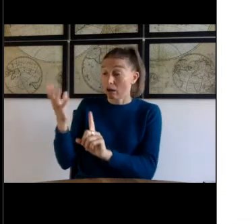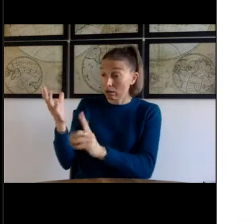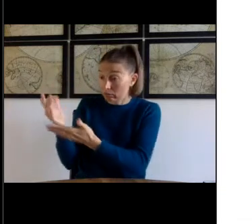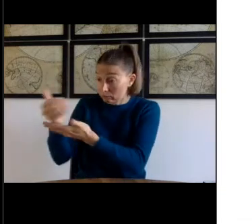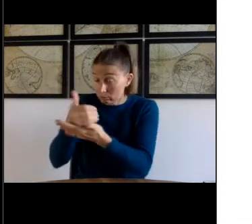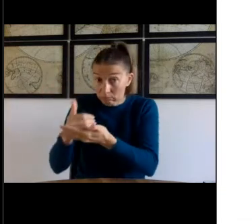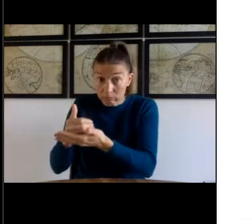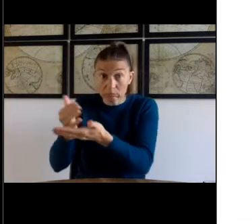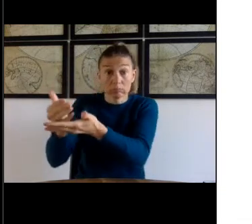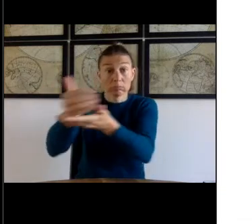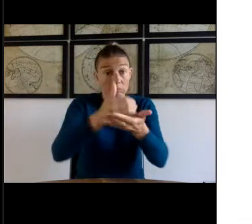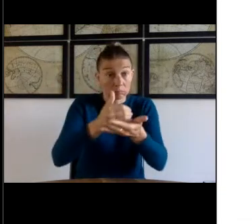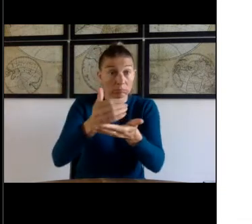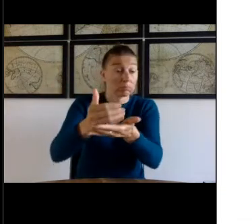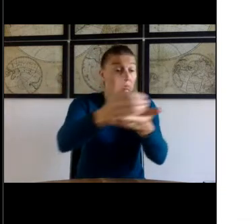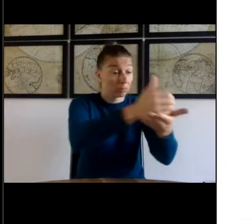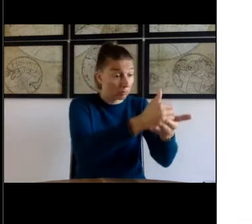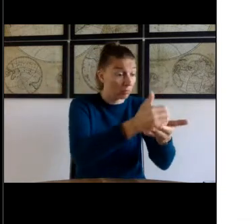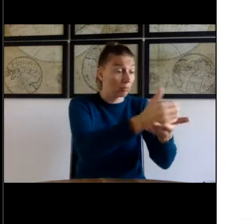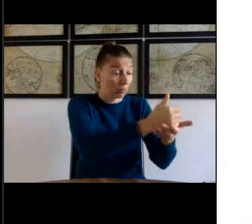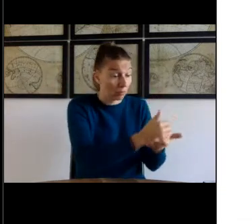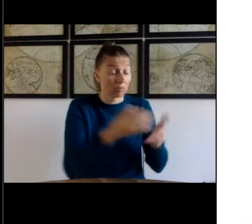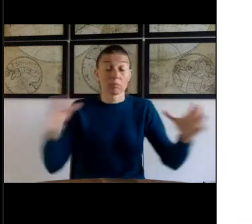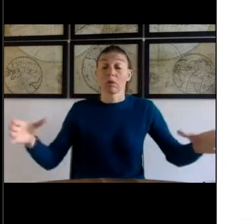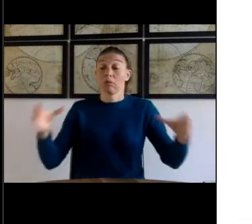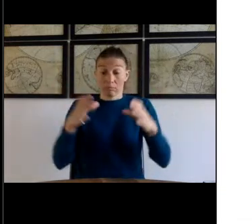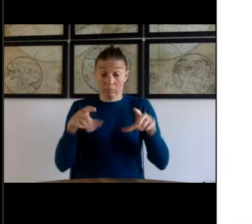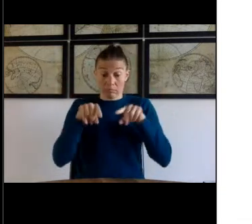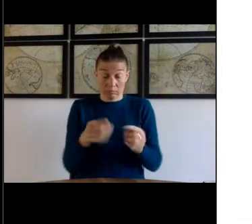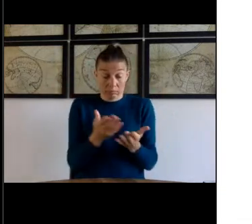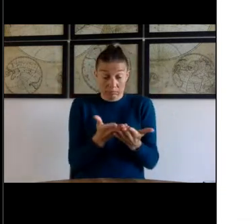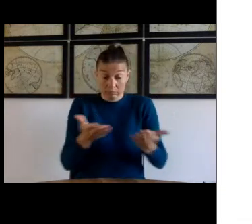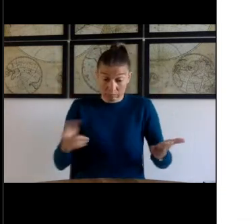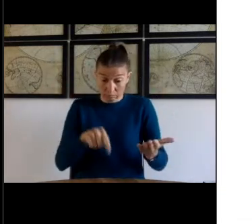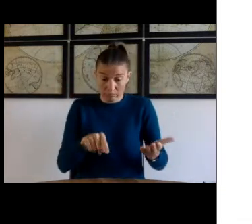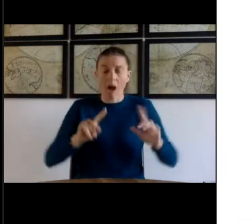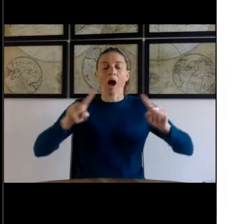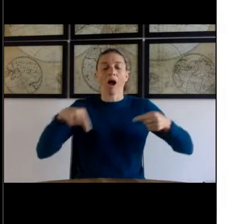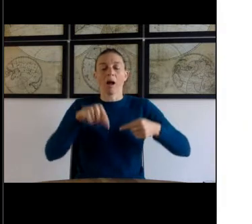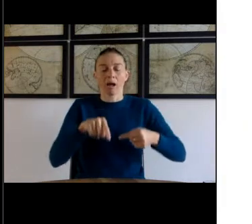and shape our next activities, and also for each organization